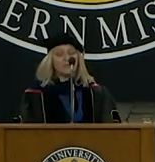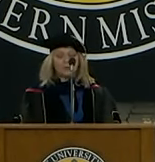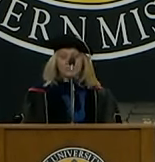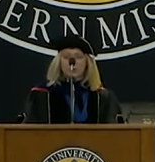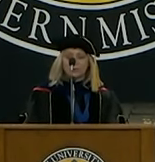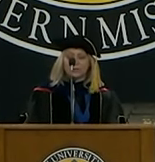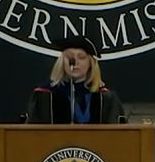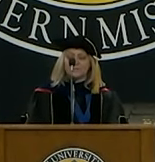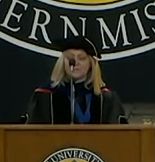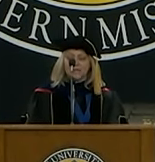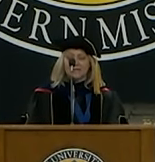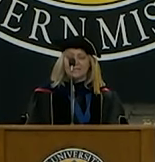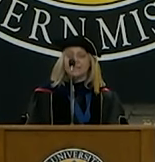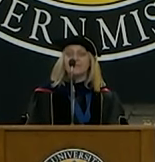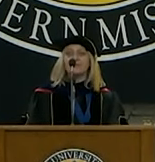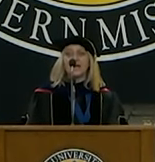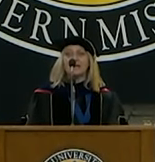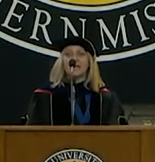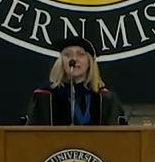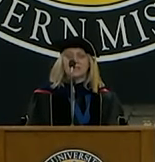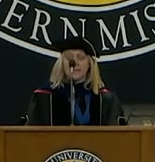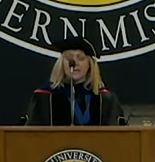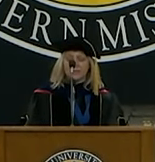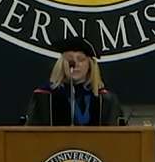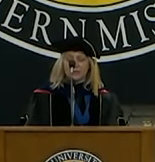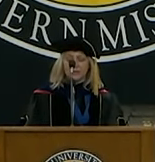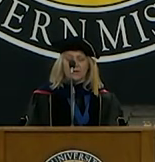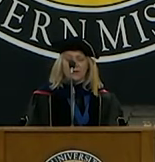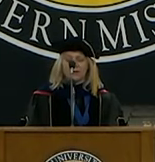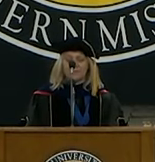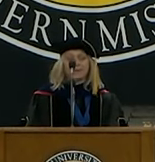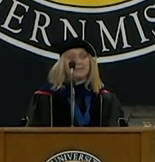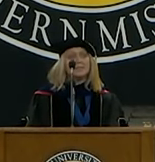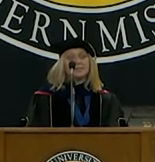Provost Moser, as signified by the medallions they are wearing,